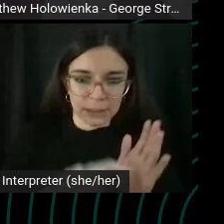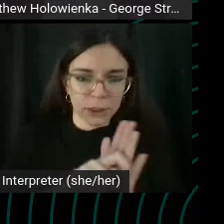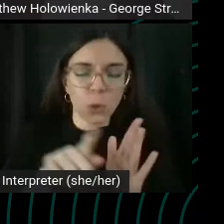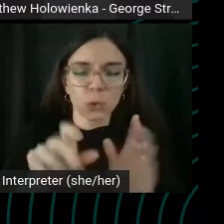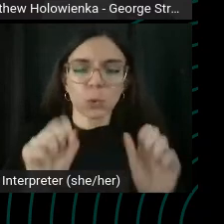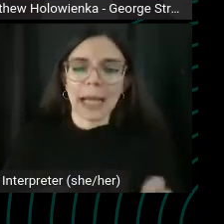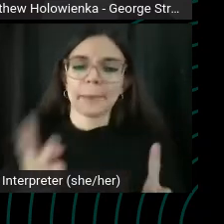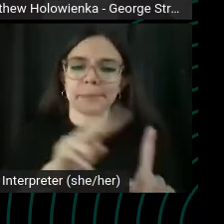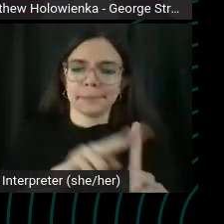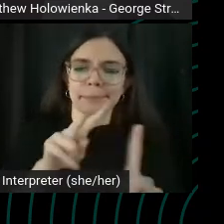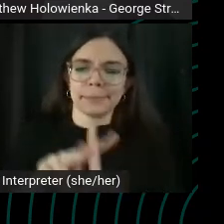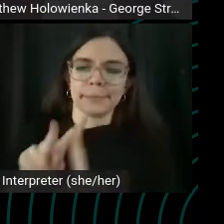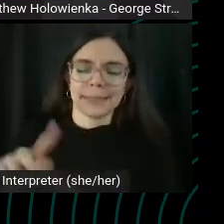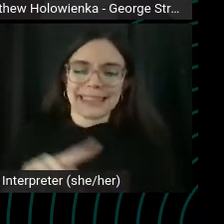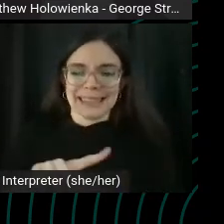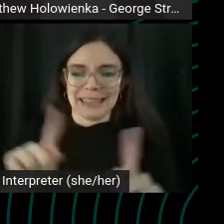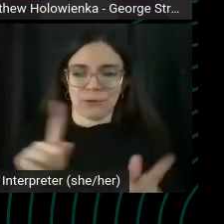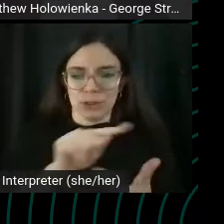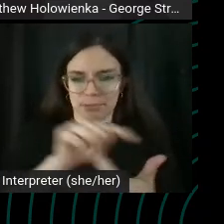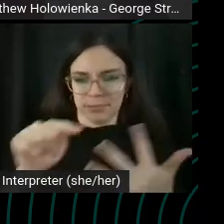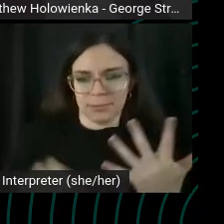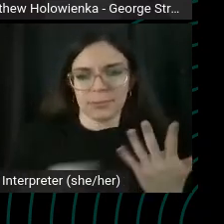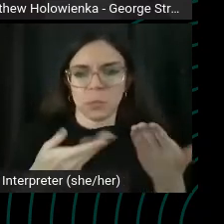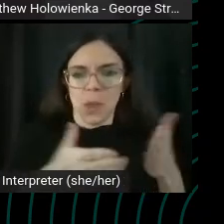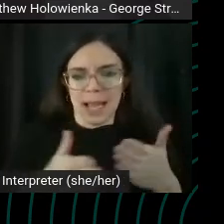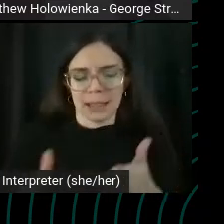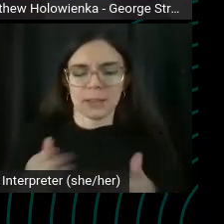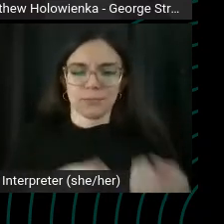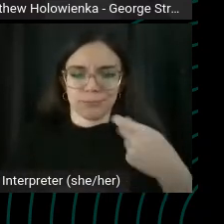and that's a big help when you may be working against time, or staffing, or budget.